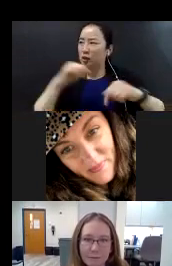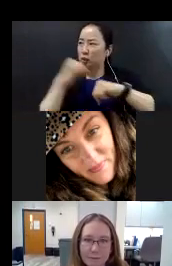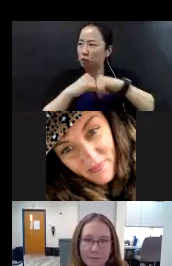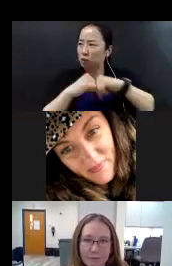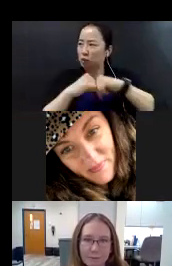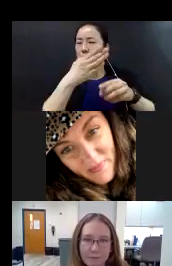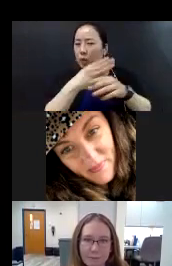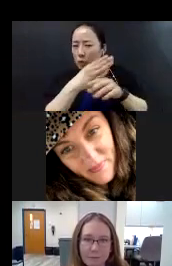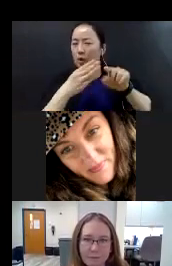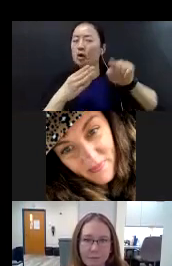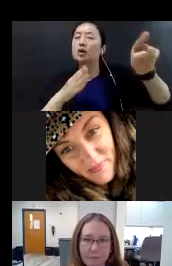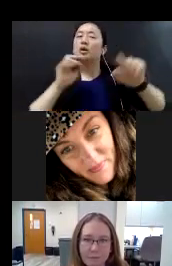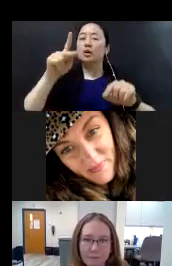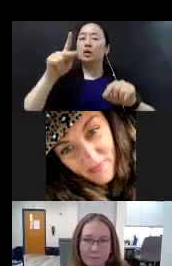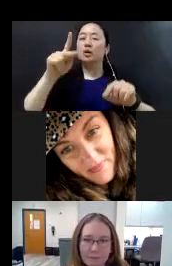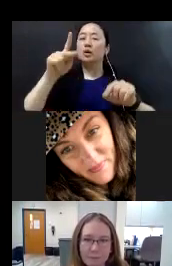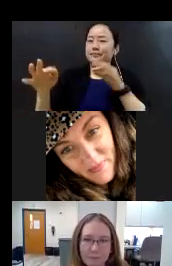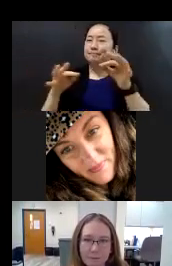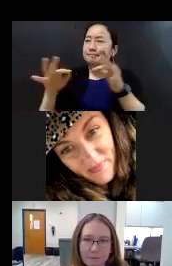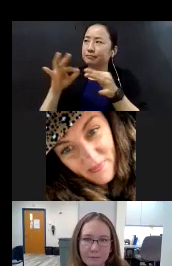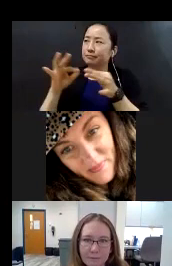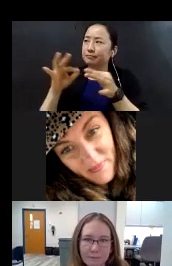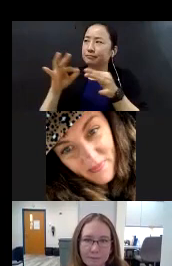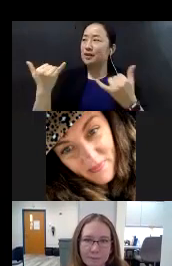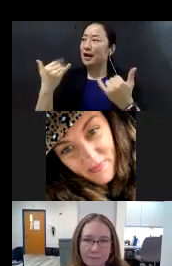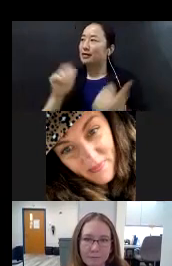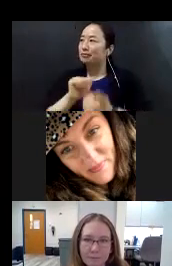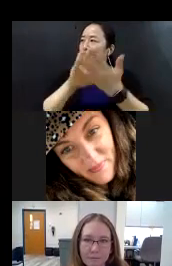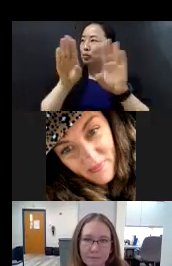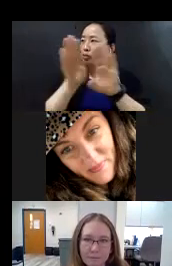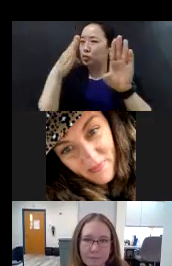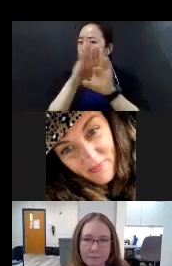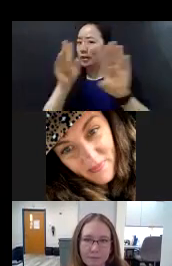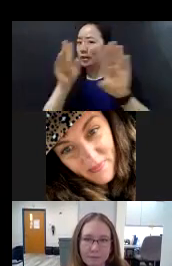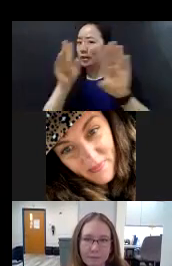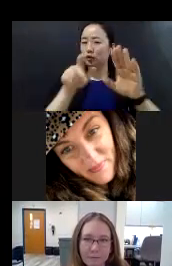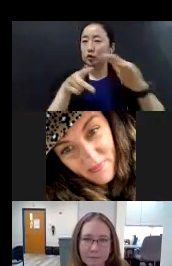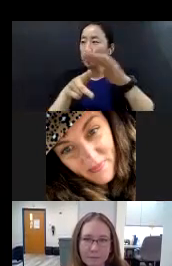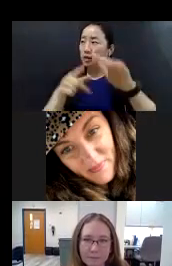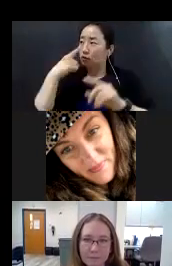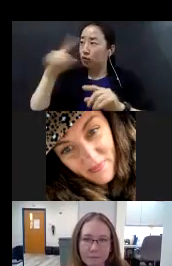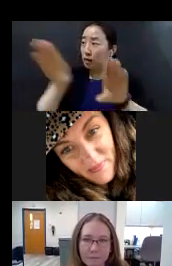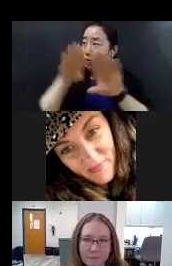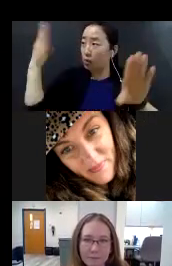THEN I CAN TELL HIM, OKAY, LET'S APPROACH THE DOOR HERE. LET'S APPROACH THE ARE GARAGE DOOR. CAN YOU OPEN THE DOOR?